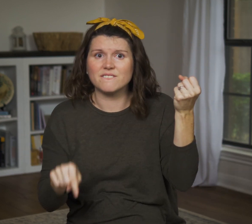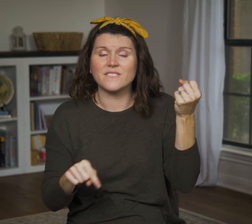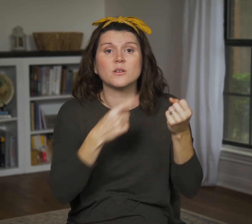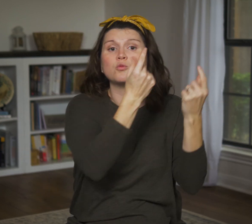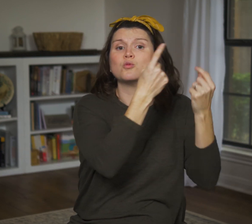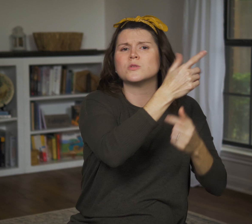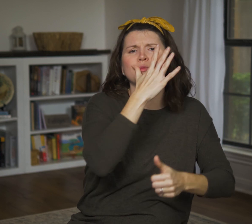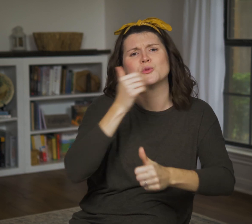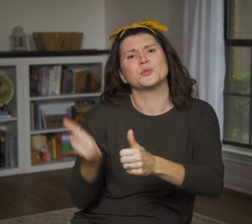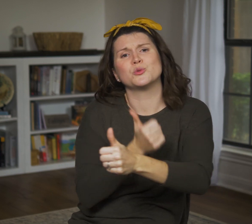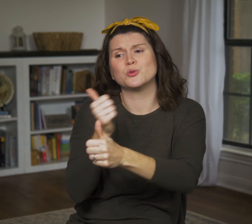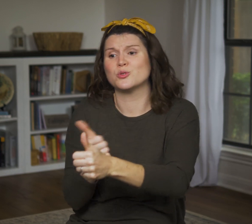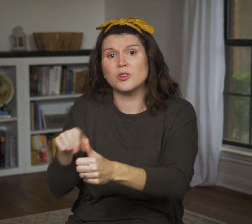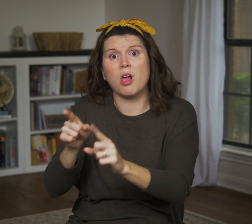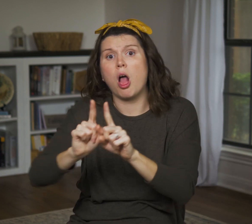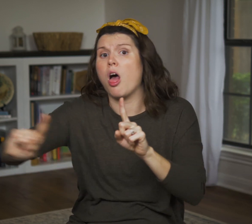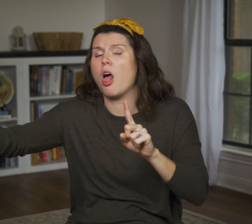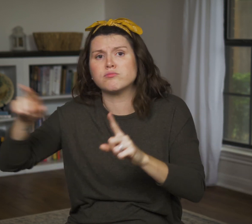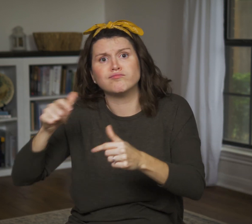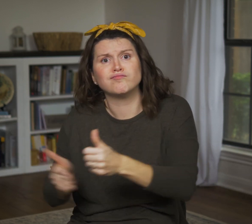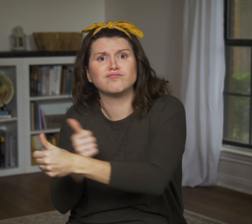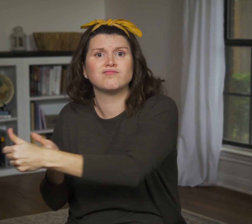He’ll pursue them when they go astray.